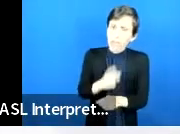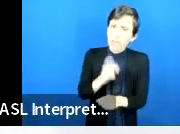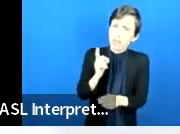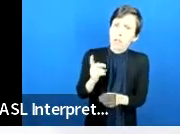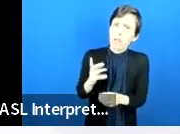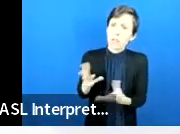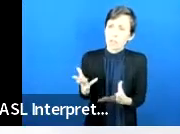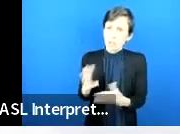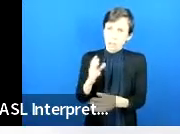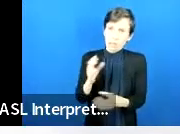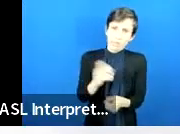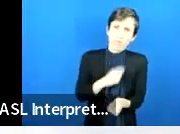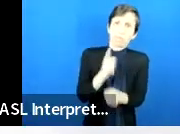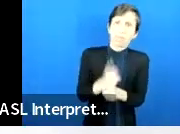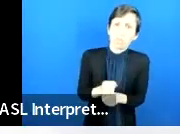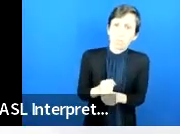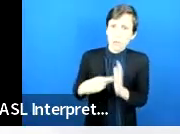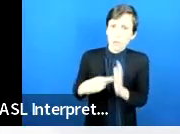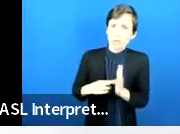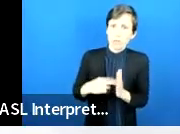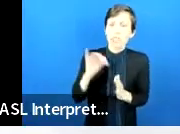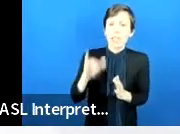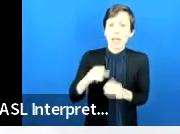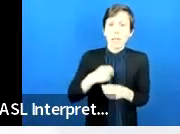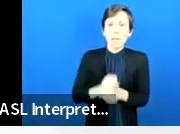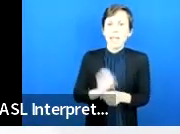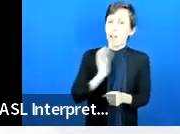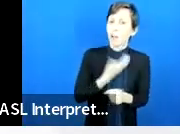that make up our state nation and global society.